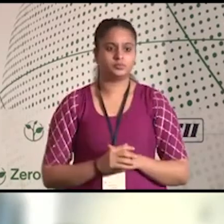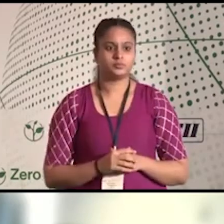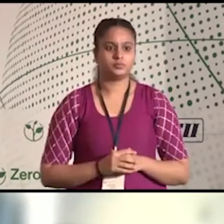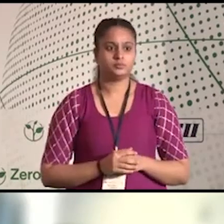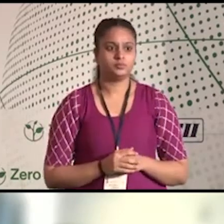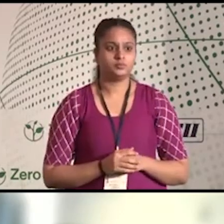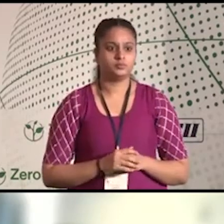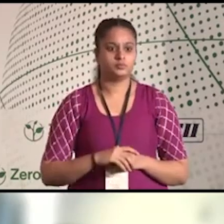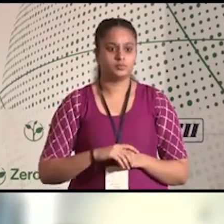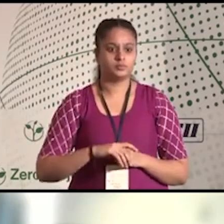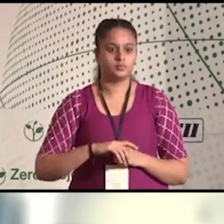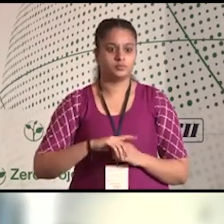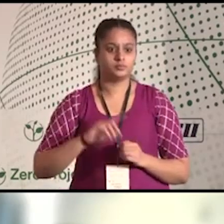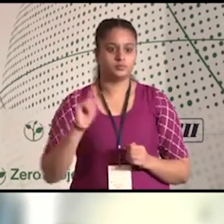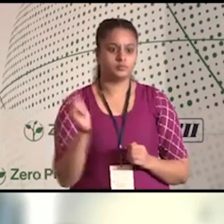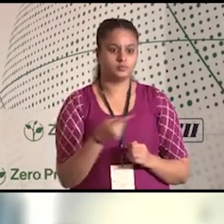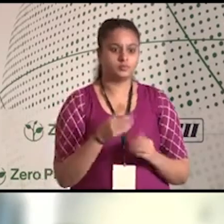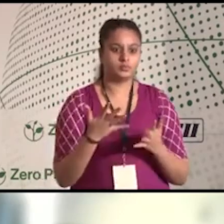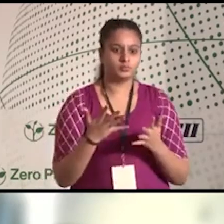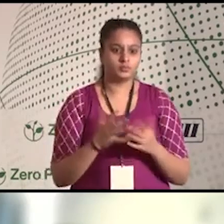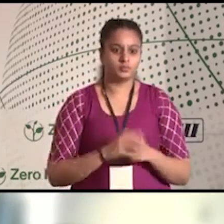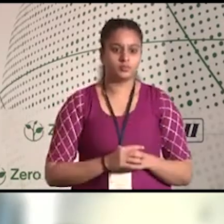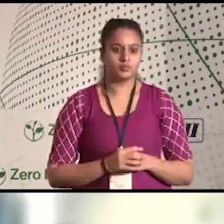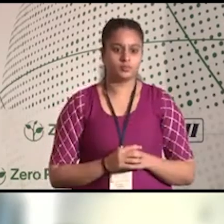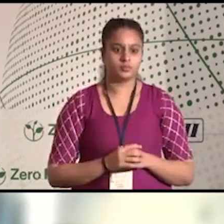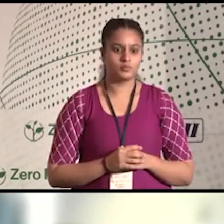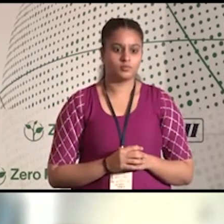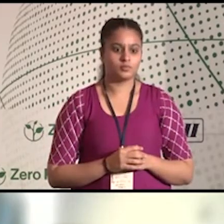they don't hire a person or they just what I see, at least a lot of our